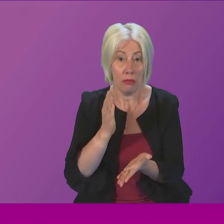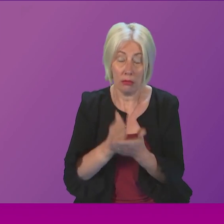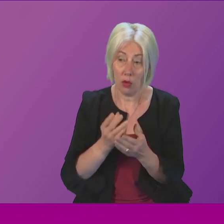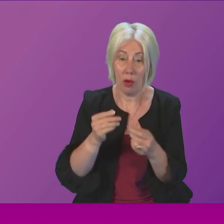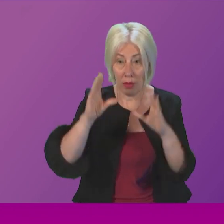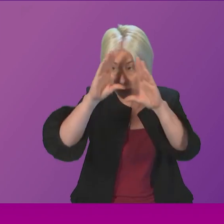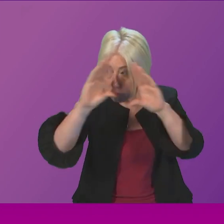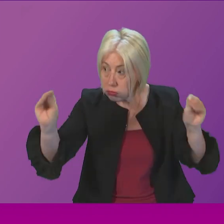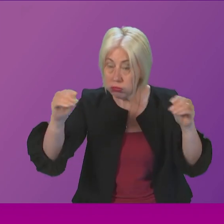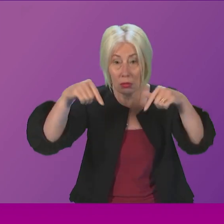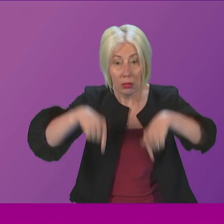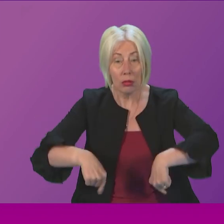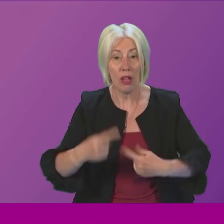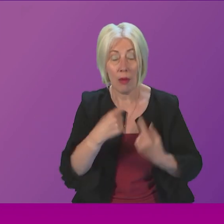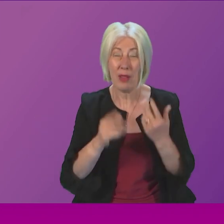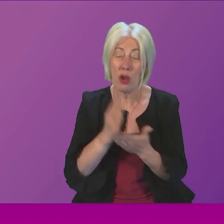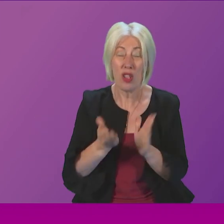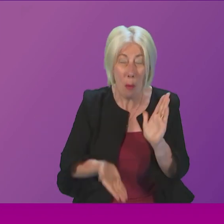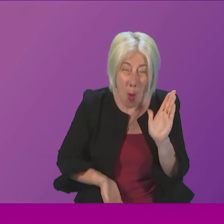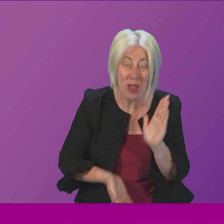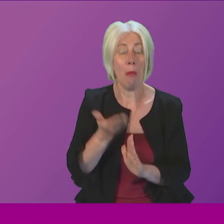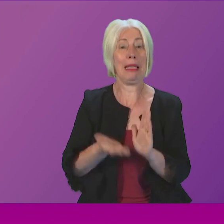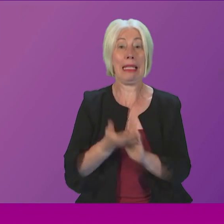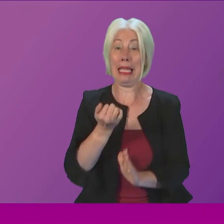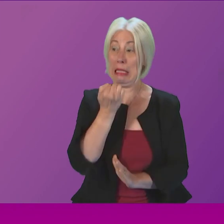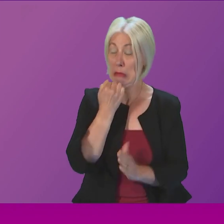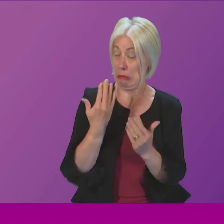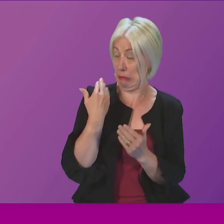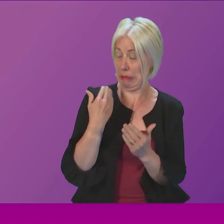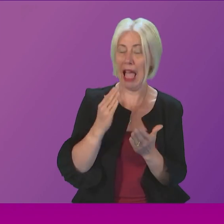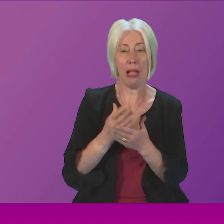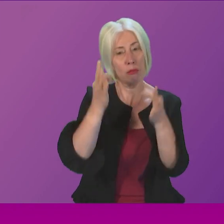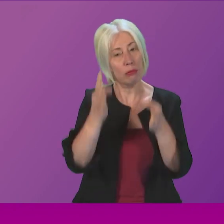to Parliament it is the most up-to-date and accurate information that we can provide.